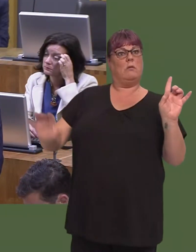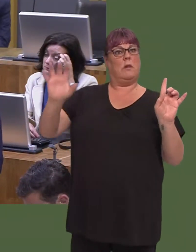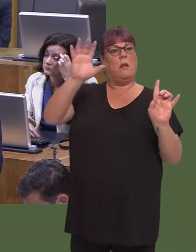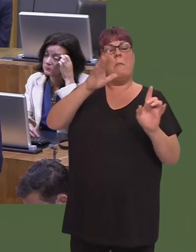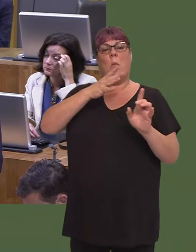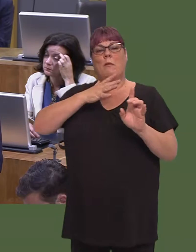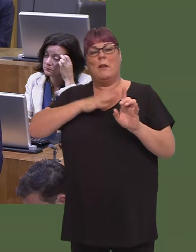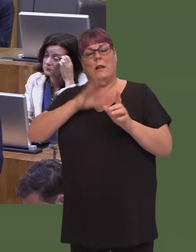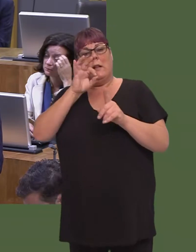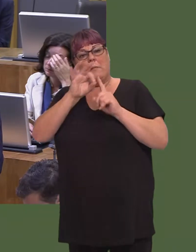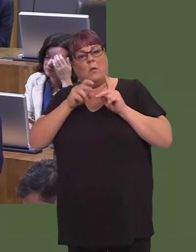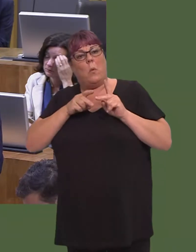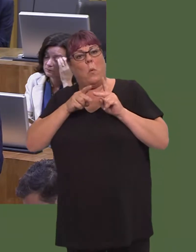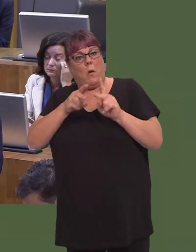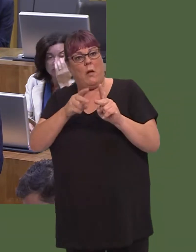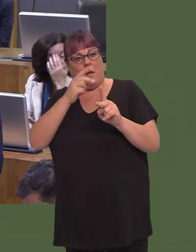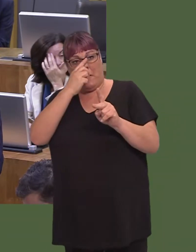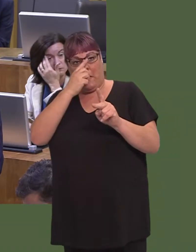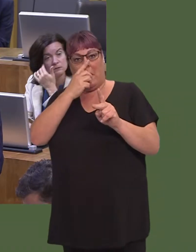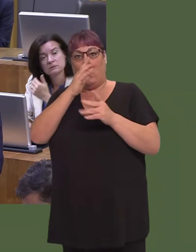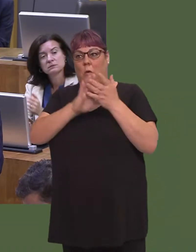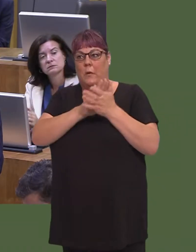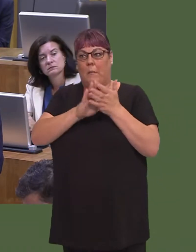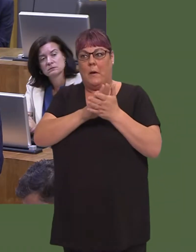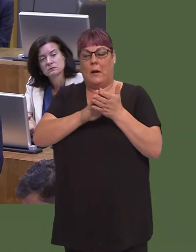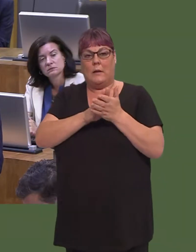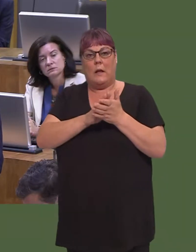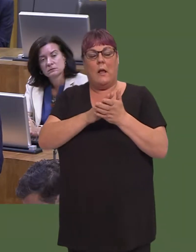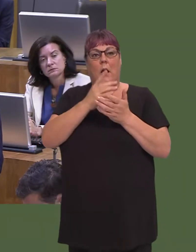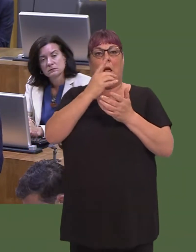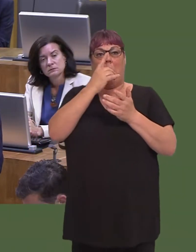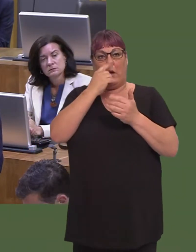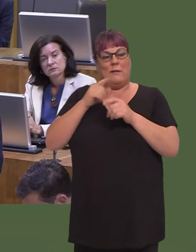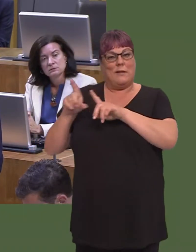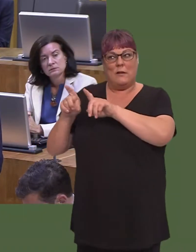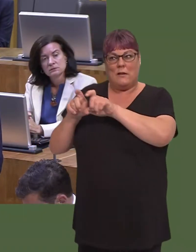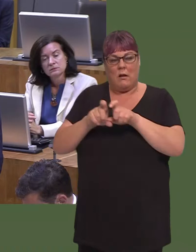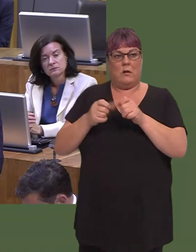a very good way of moving forward with increasing the amount of energy generated from renewable sources would have been Swansea bay tidal lagoon, which the Conservative Government